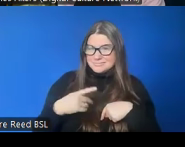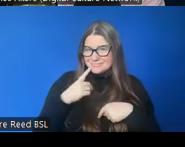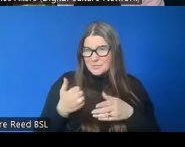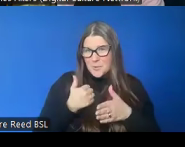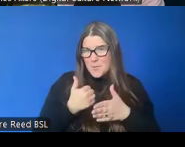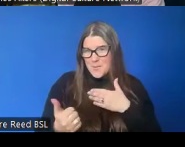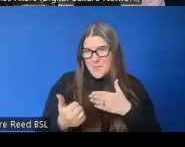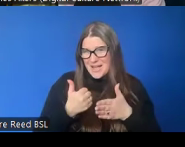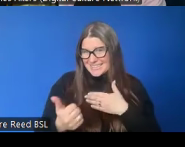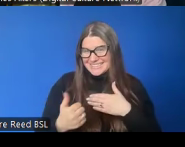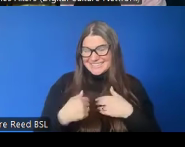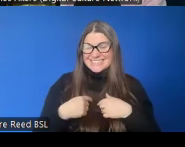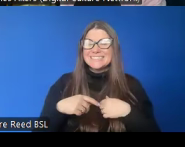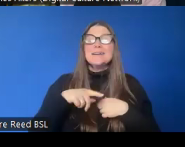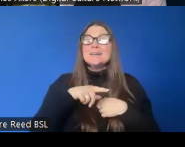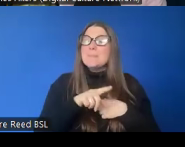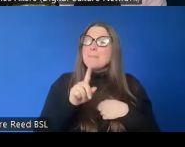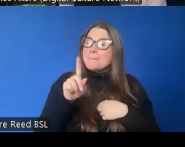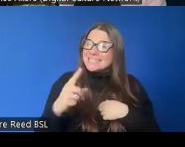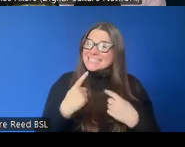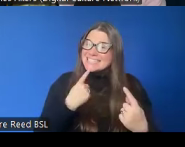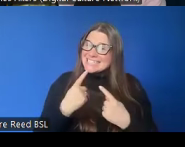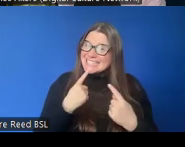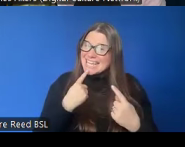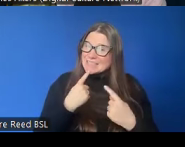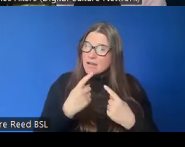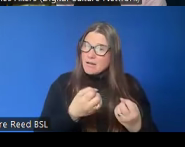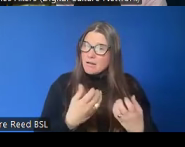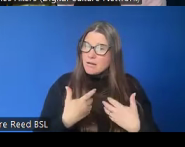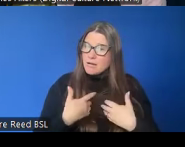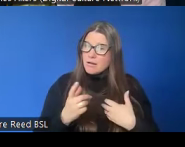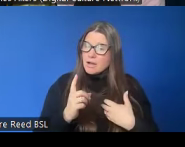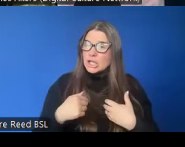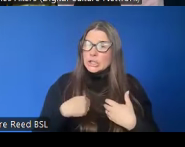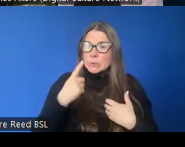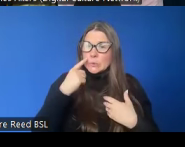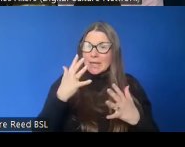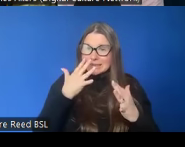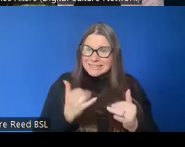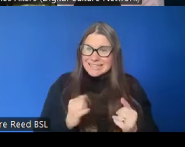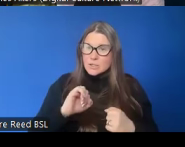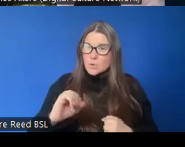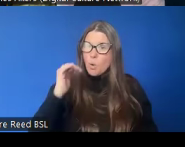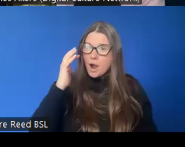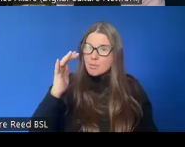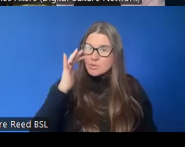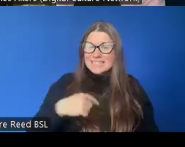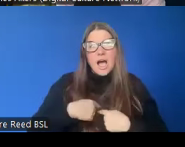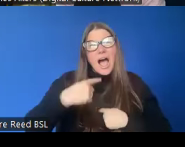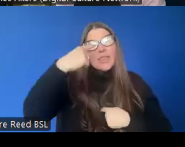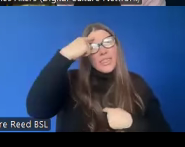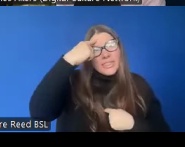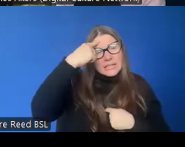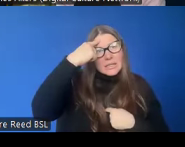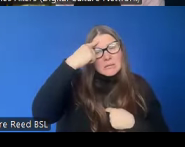What data can do is that you can test hypotheses and assumptions.